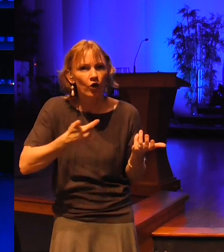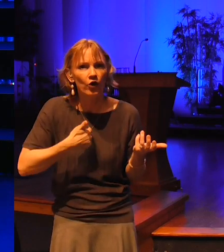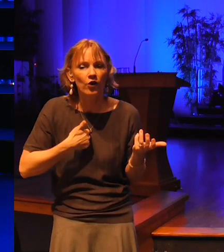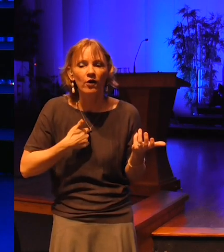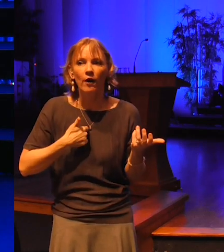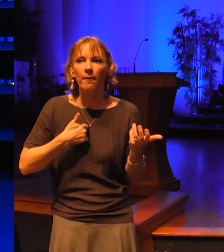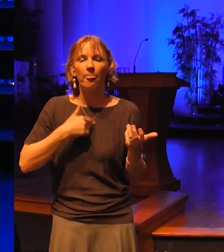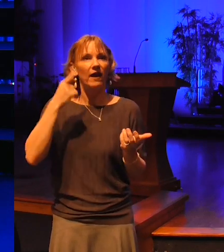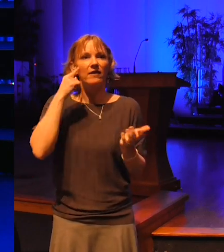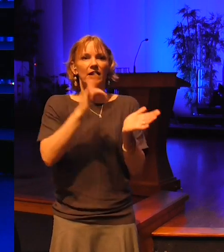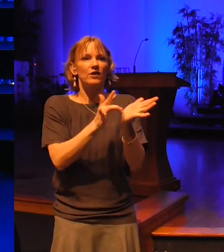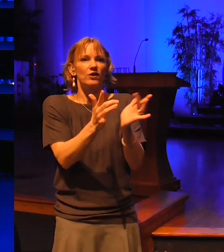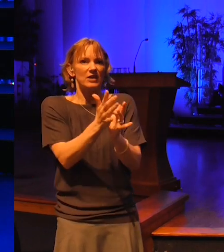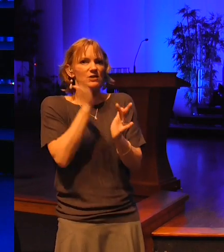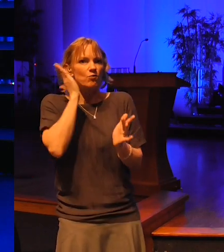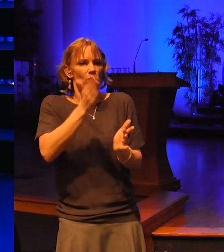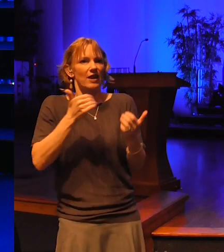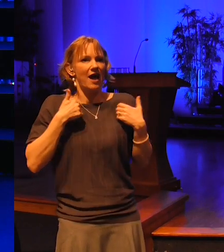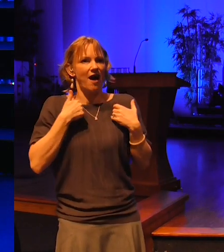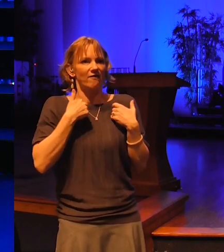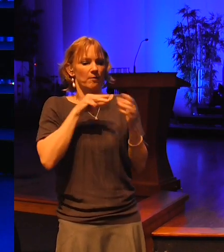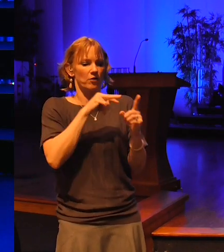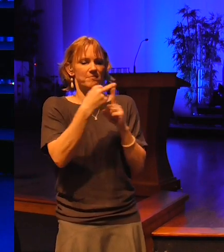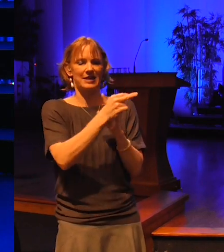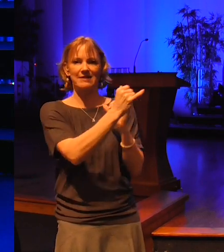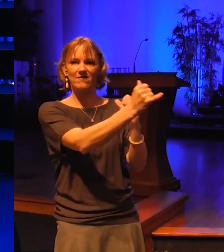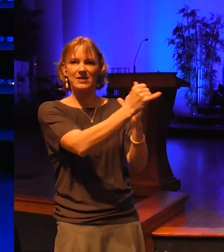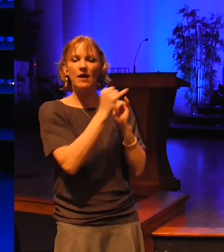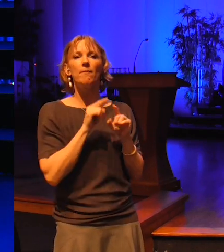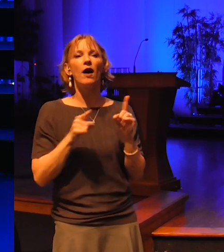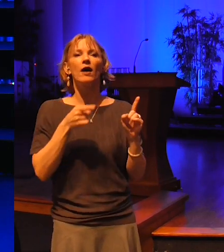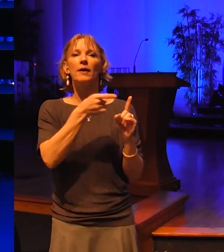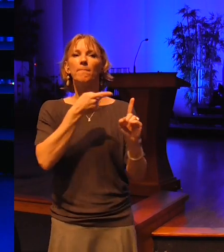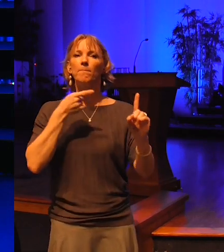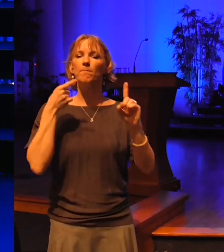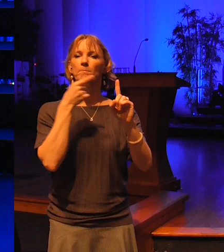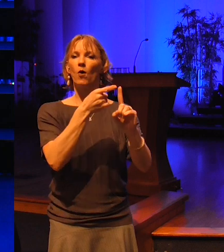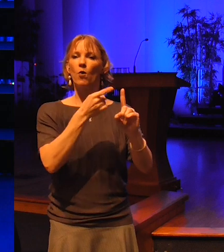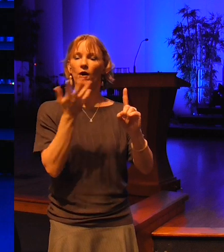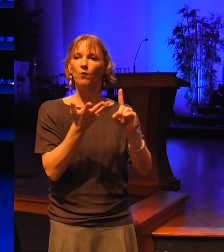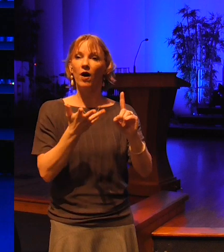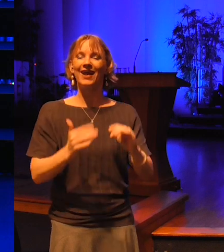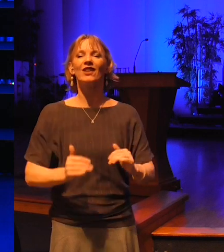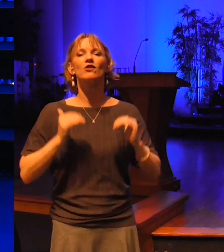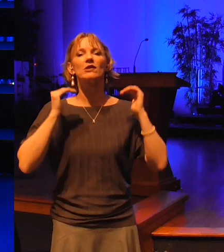would share that same perspective but what he's pointing out is that there's a higher way there's